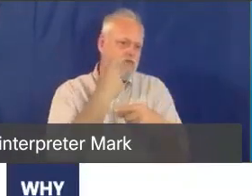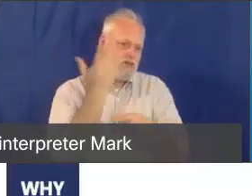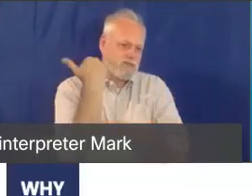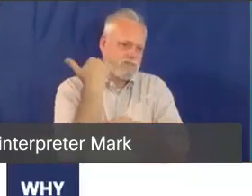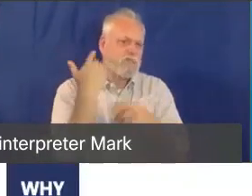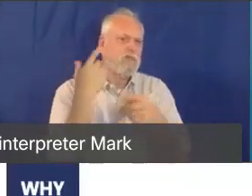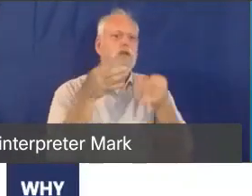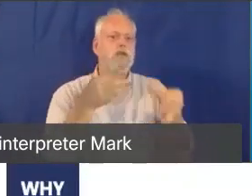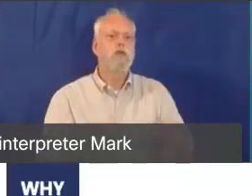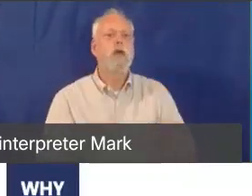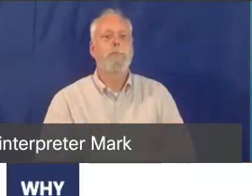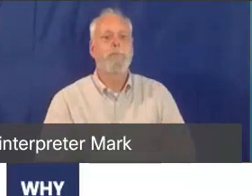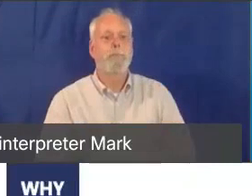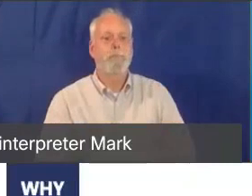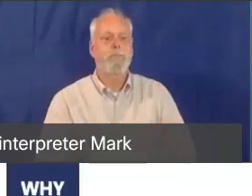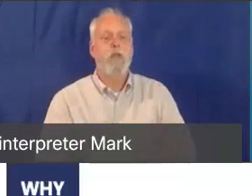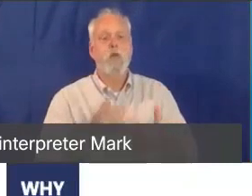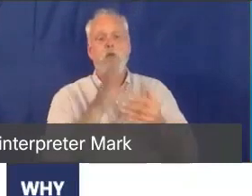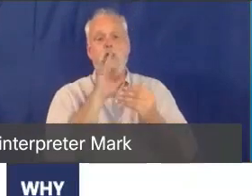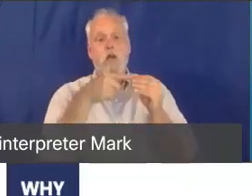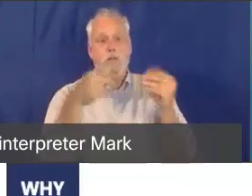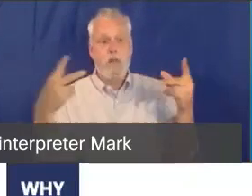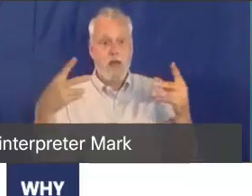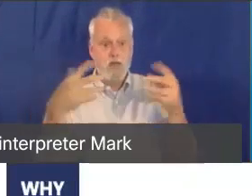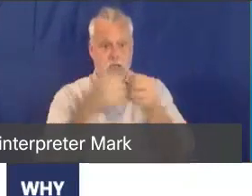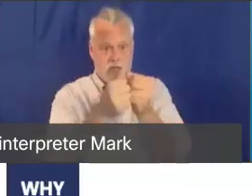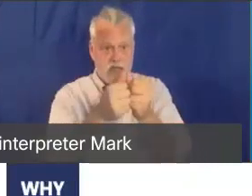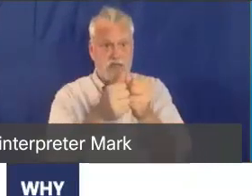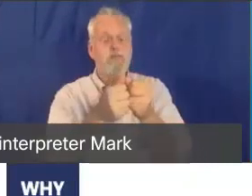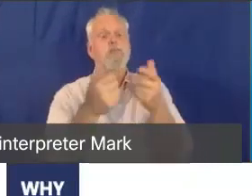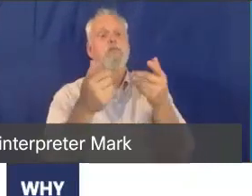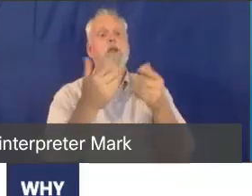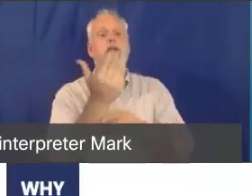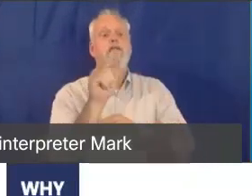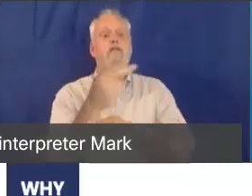I want to talk a little bit about the collisions that 15 street has lower.